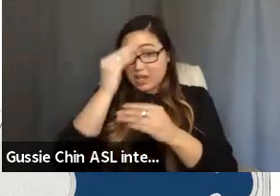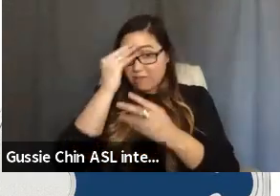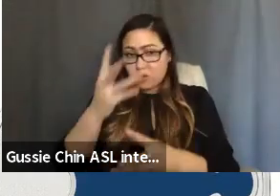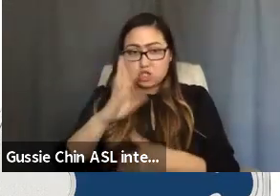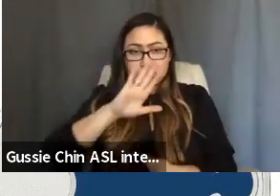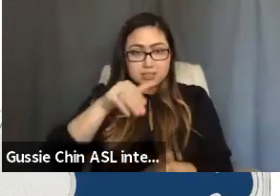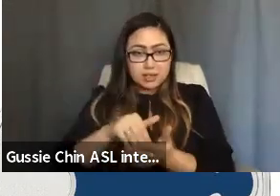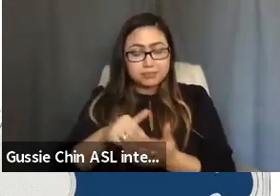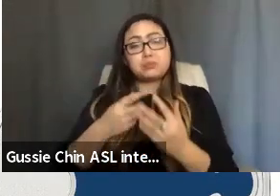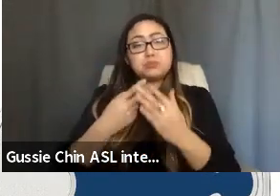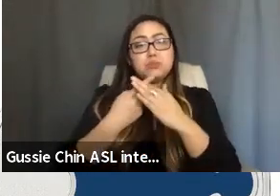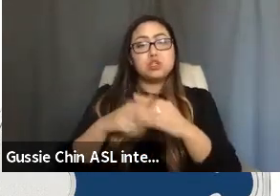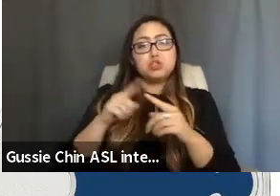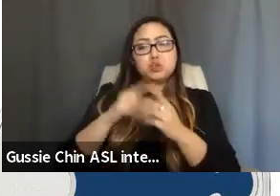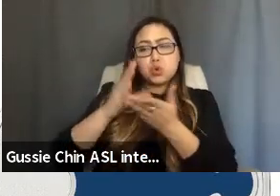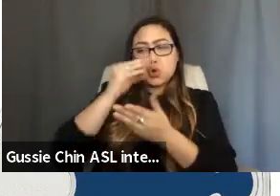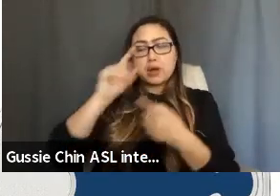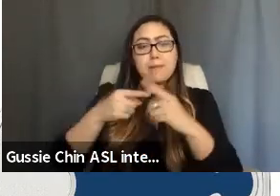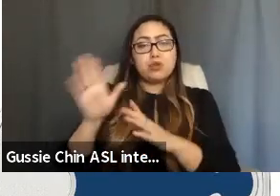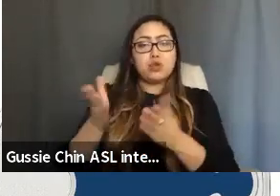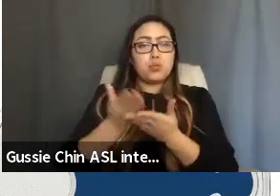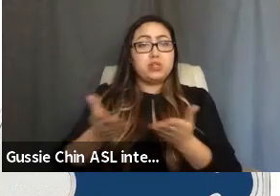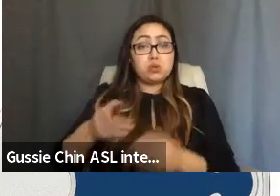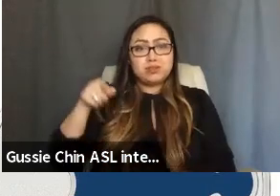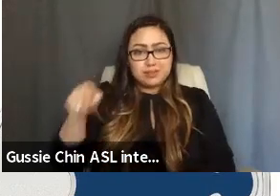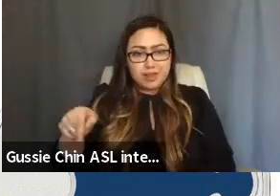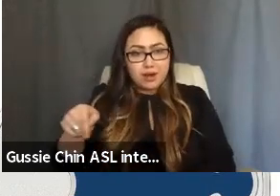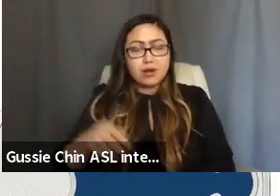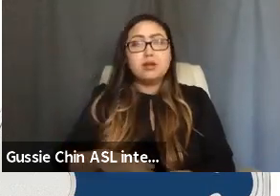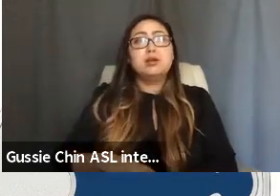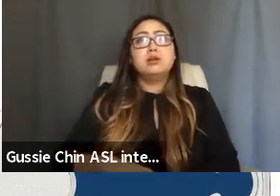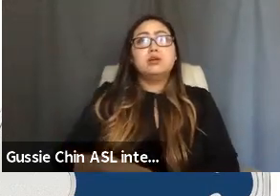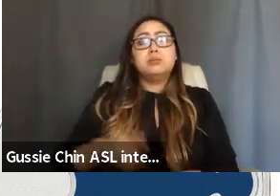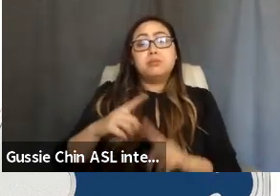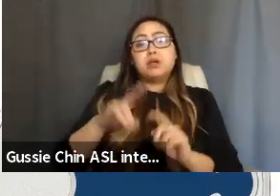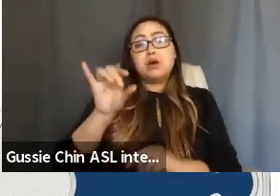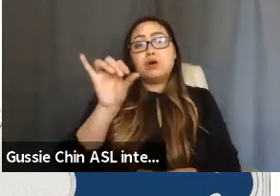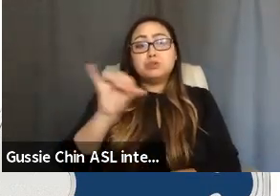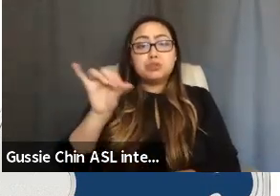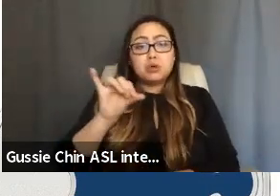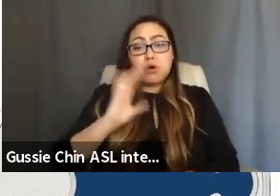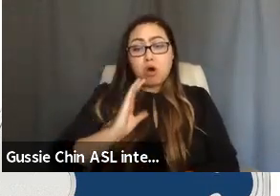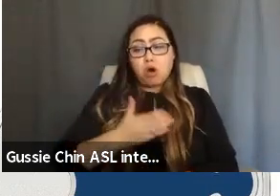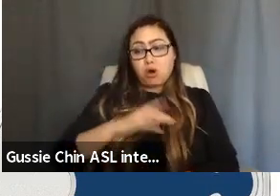about some of their resources there. But also by very nature of our governor having sort of